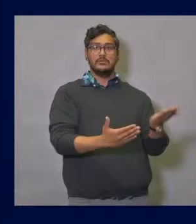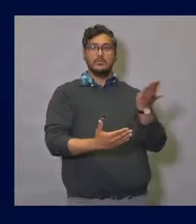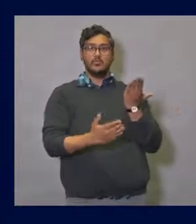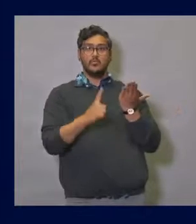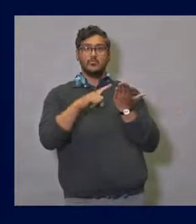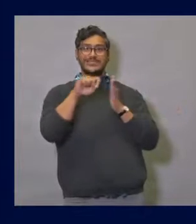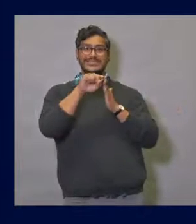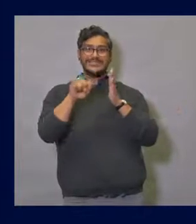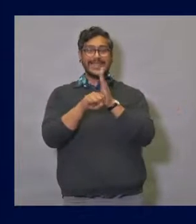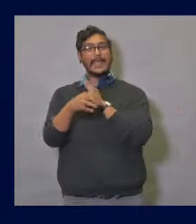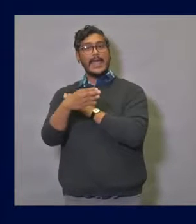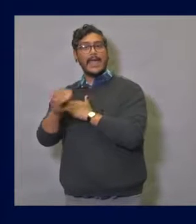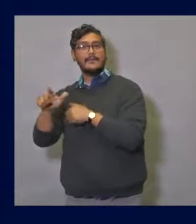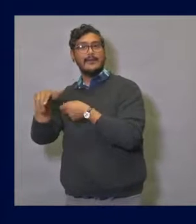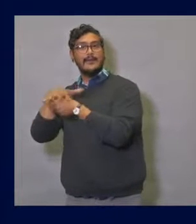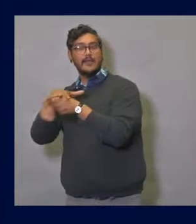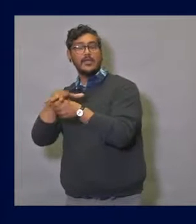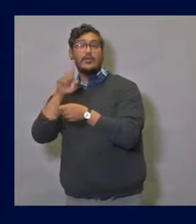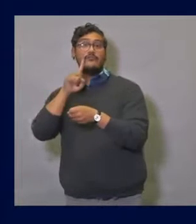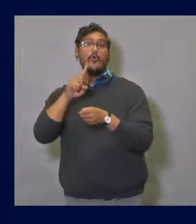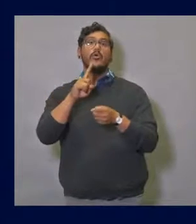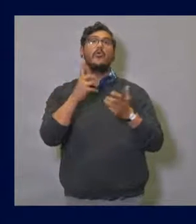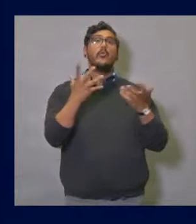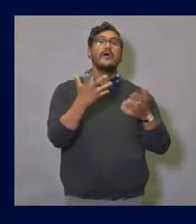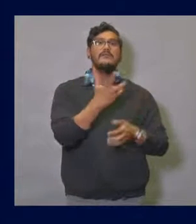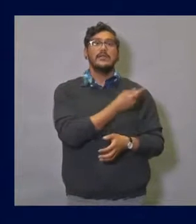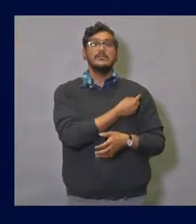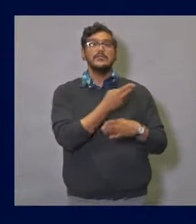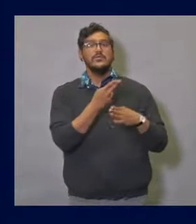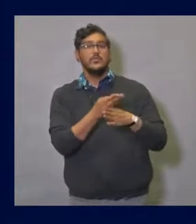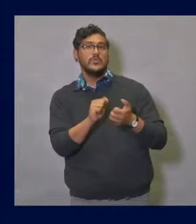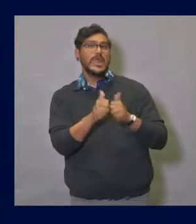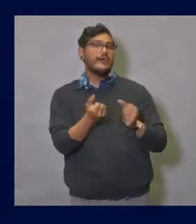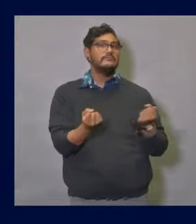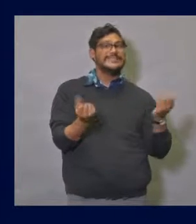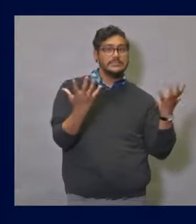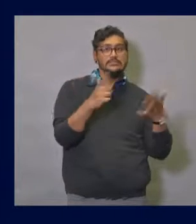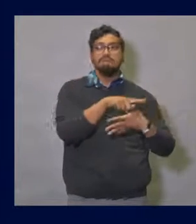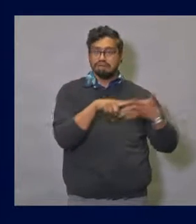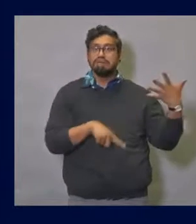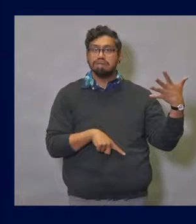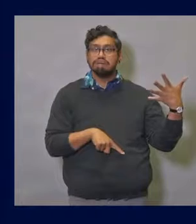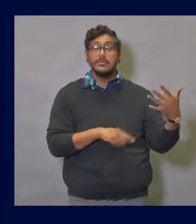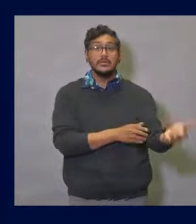LOS ESTÁNDARES DE VACUNACIÓN DEL ESTADOS IBA INCLUIR QUE